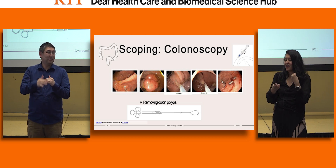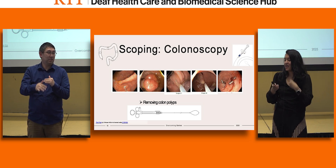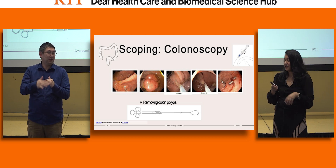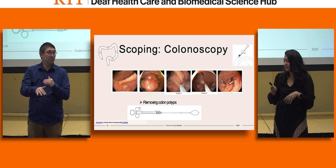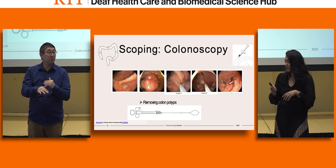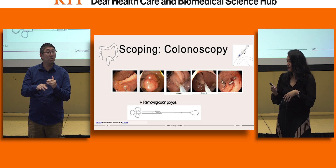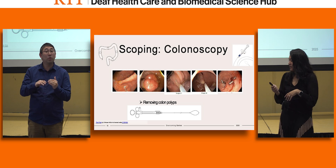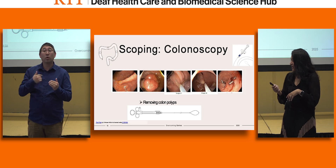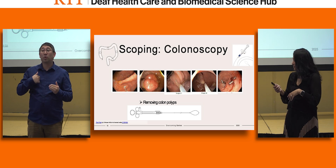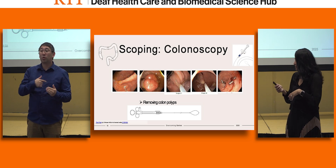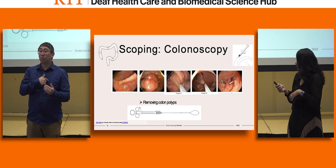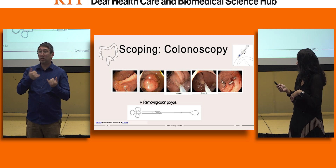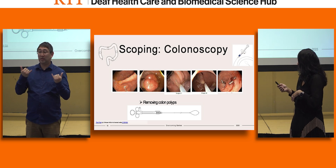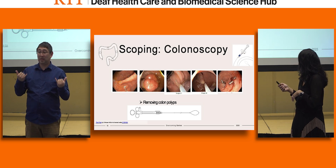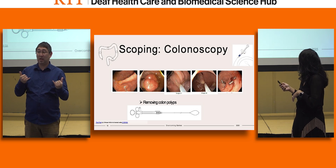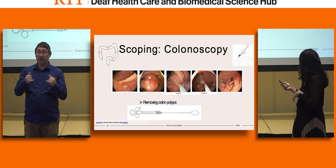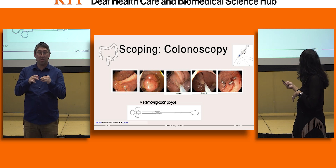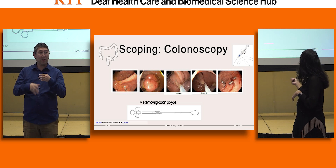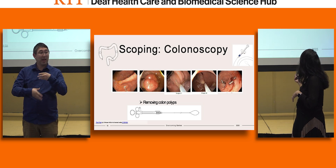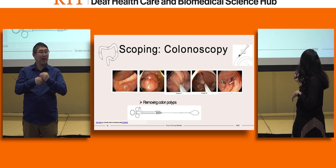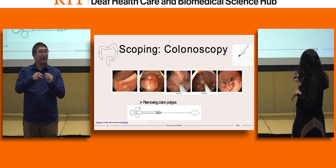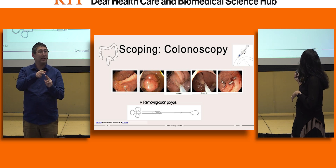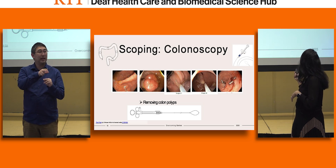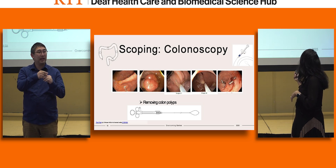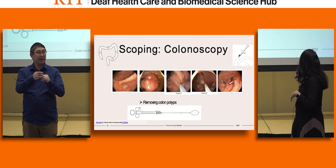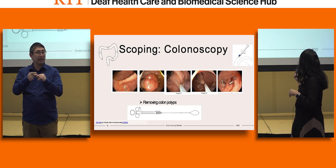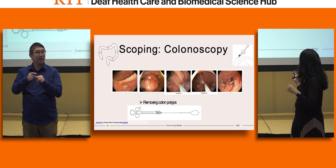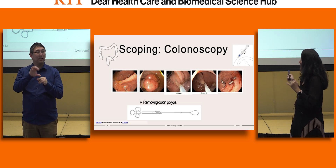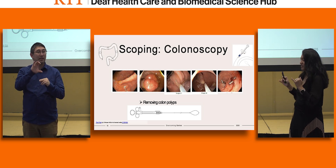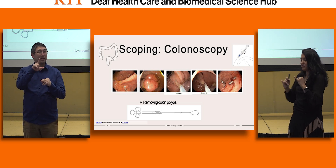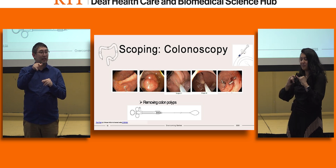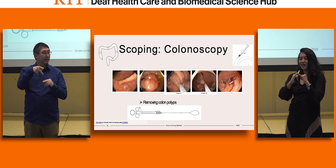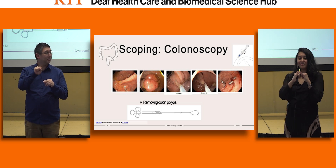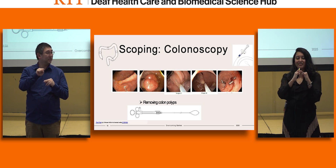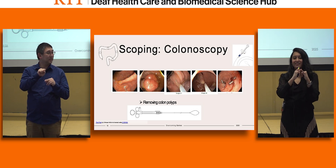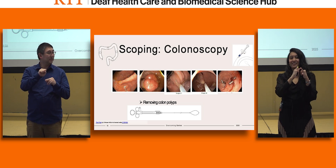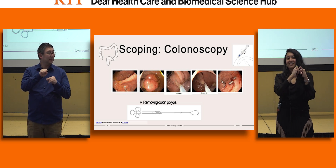And so, we actually were able to put clips that are about the size